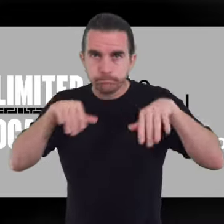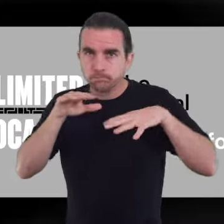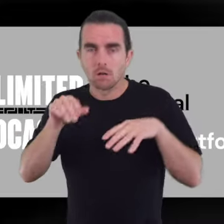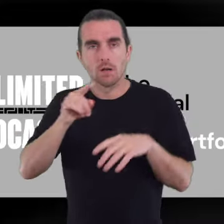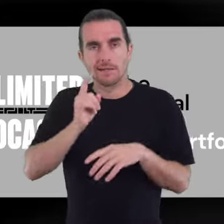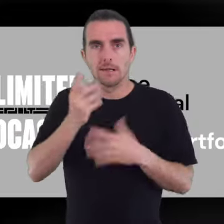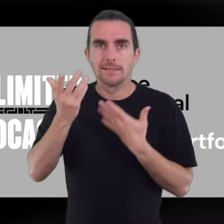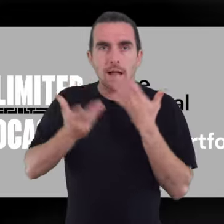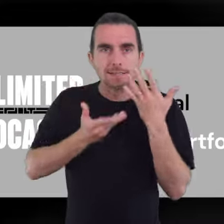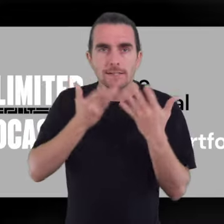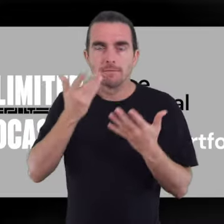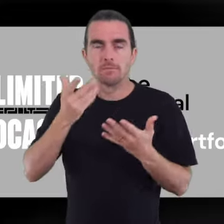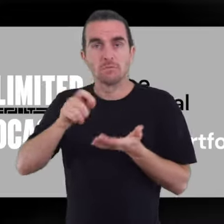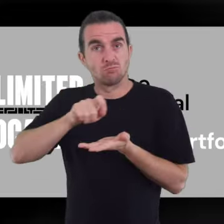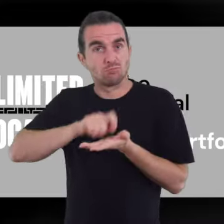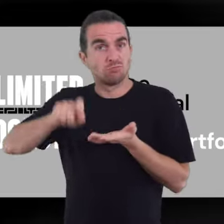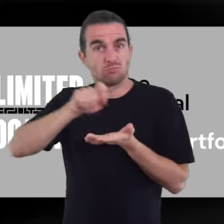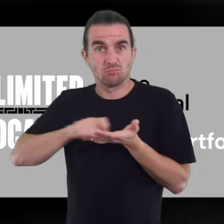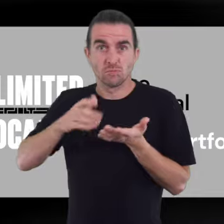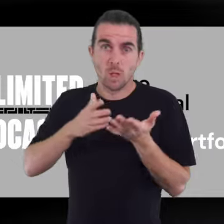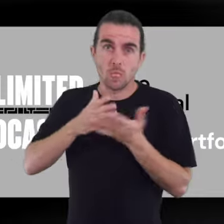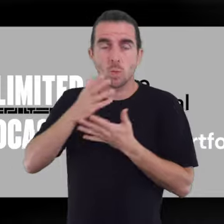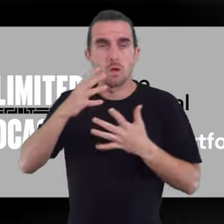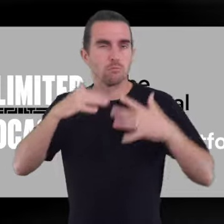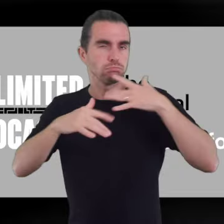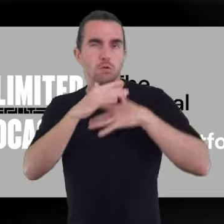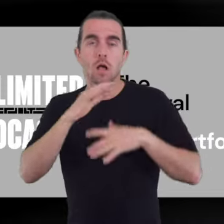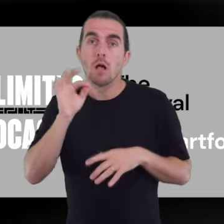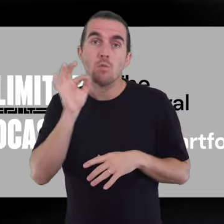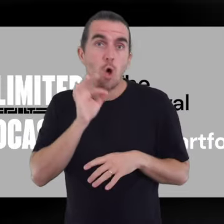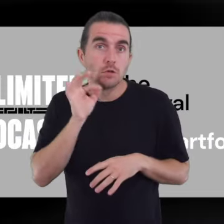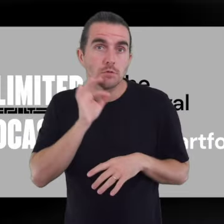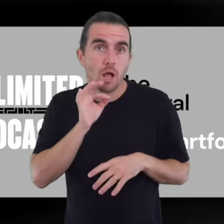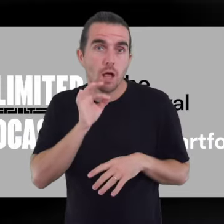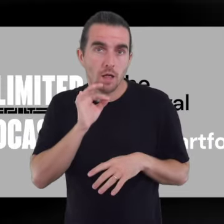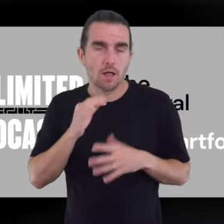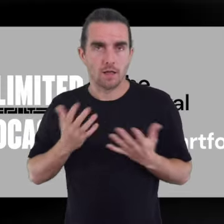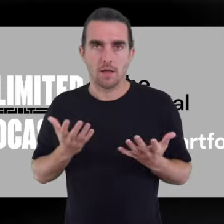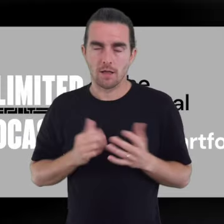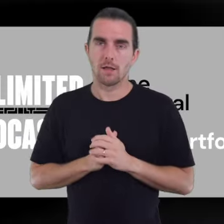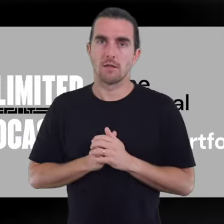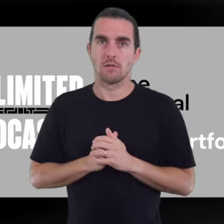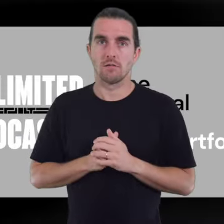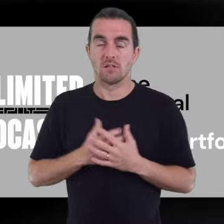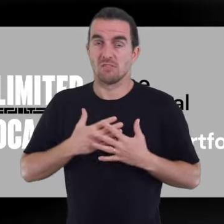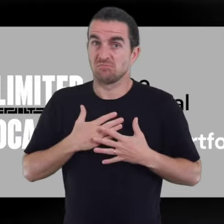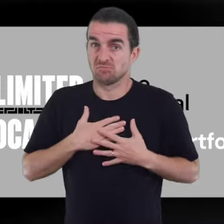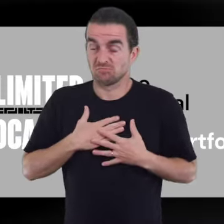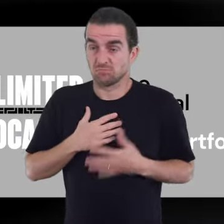and again, it's kind of a narrative. It's written from the perspective of water,